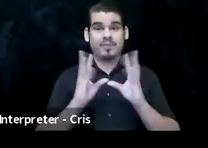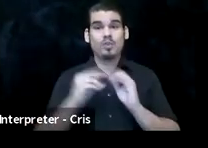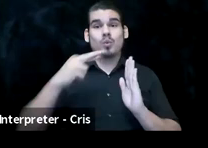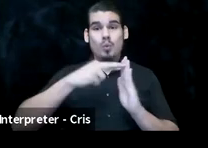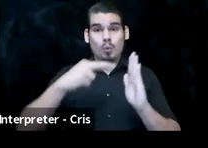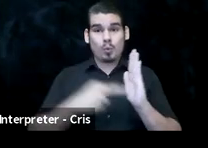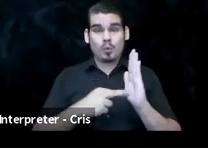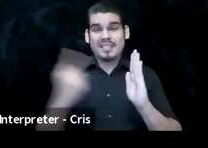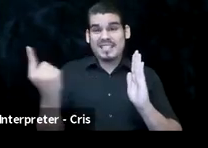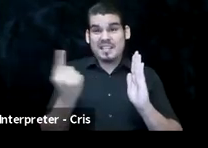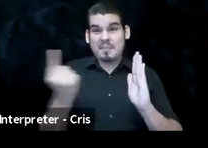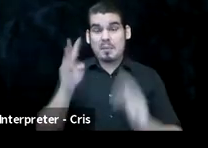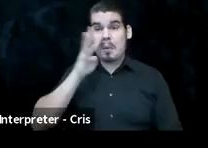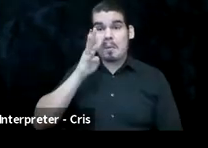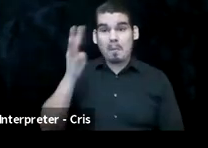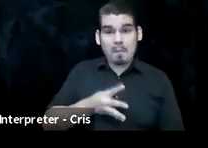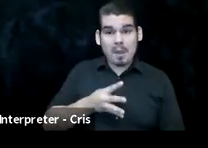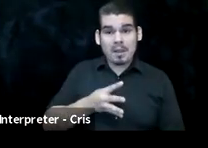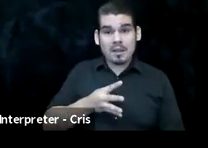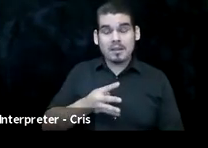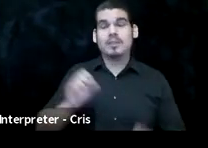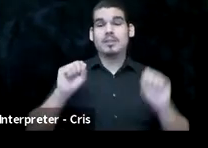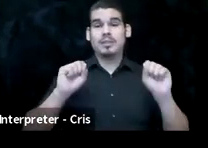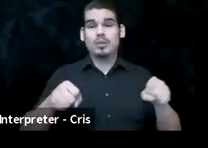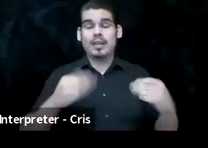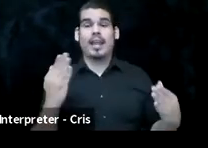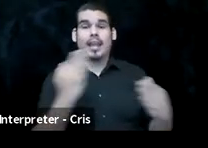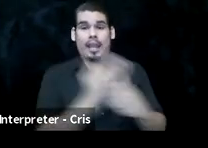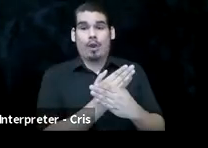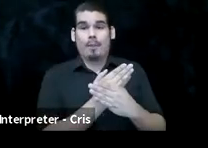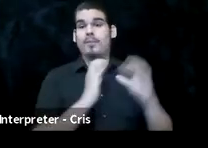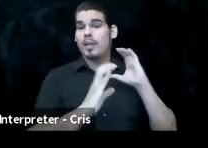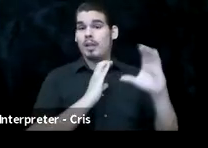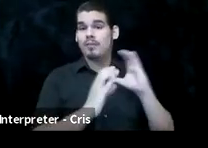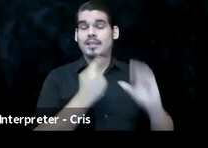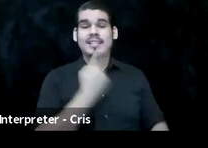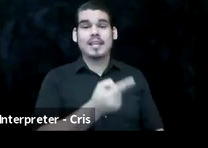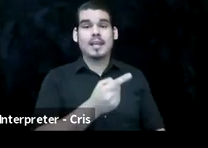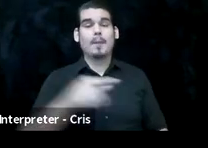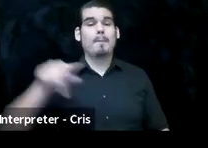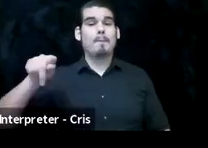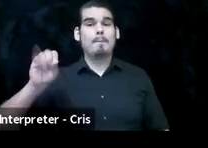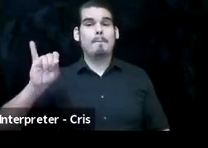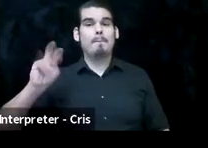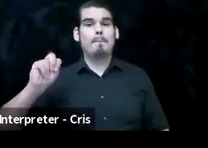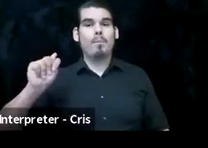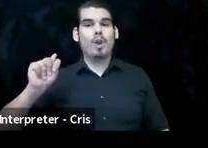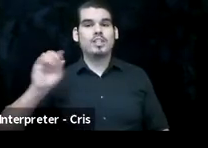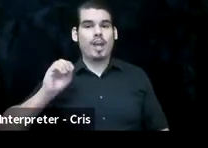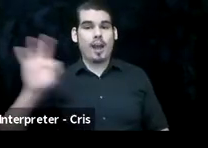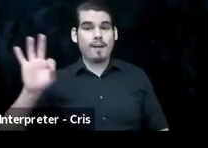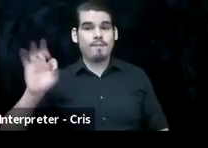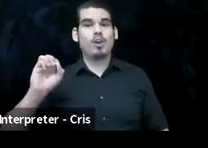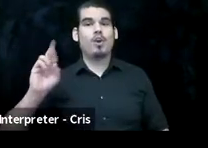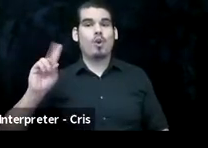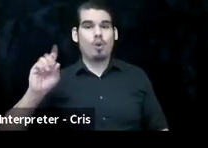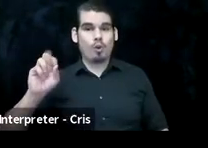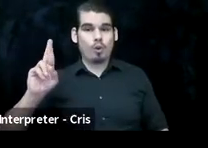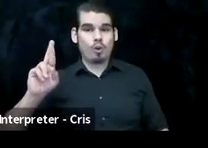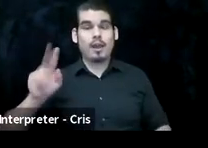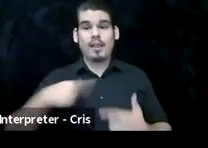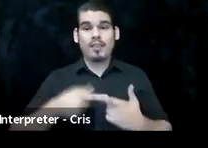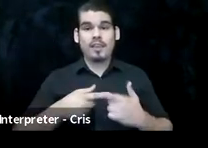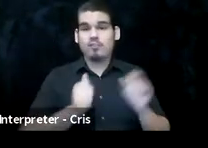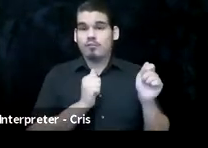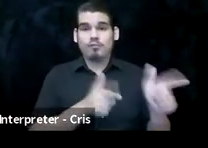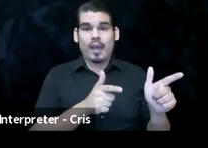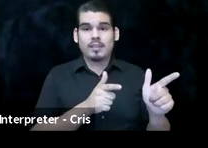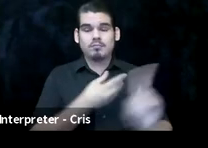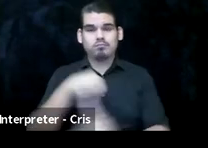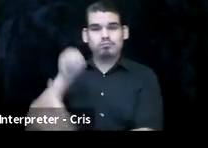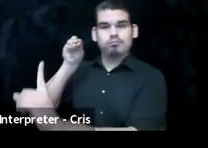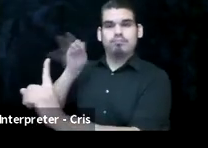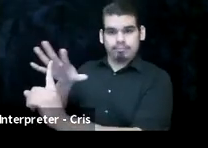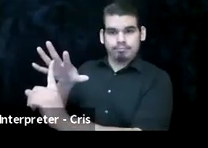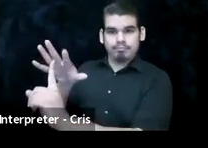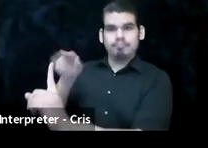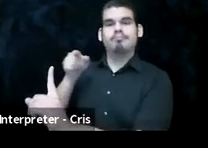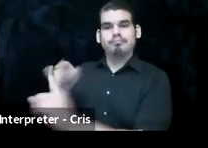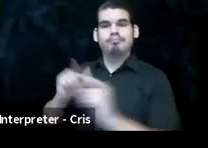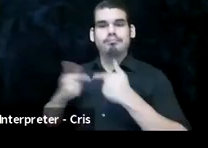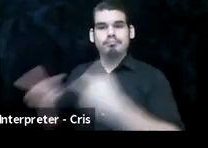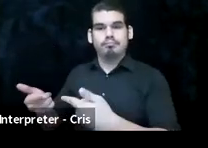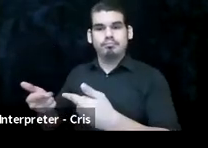Gerardo Chavez, RAD IX: You can interrupt the conversation and just say point of order, and you will actually be prioritized and then the Chair will ask you to address the point of order, and then it is up to the Chair if they're going to receive a point of order.